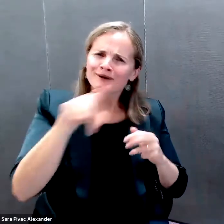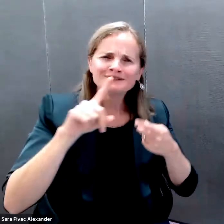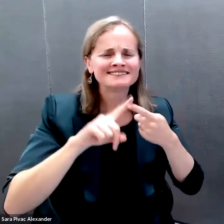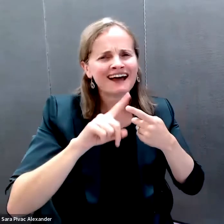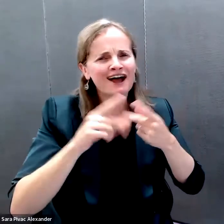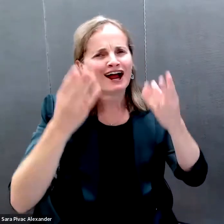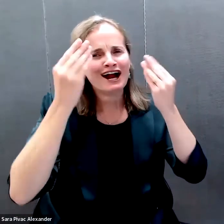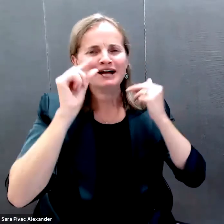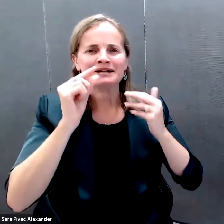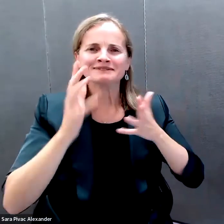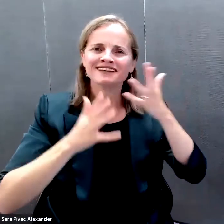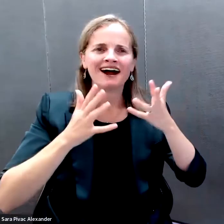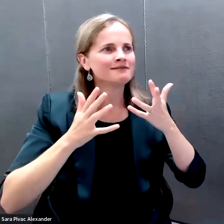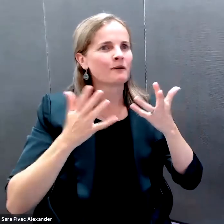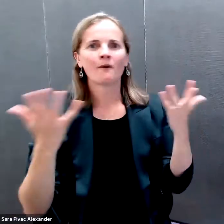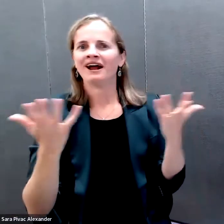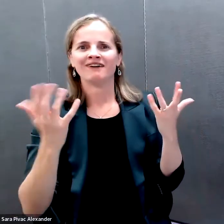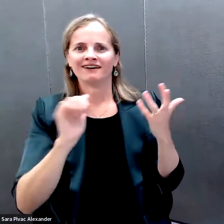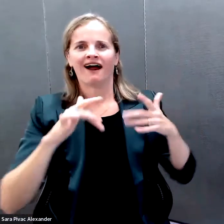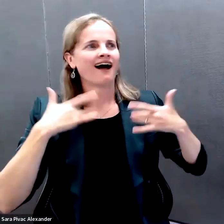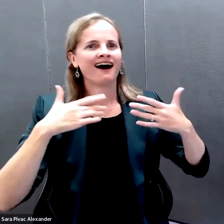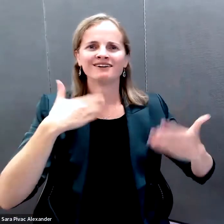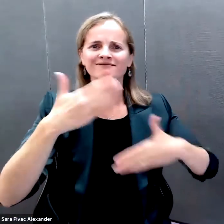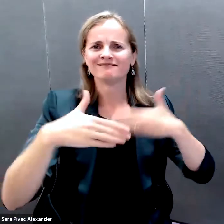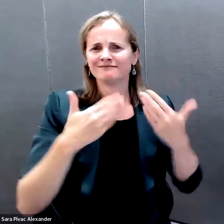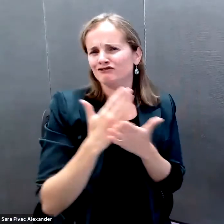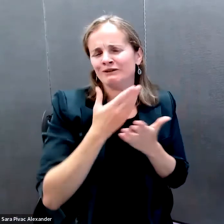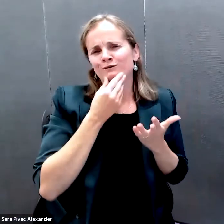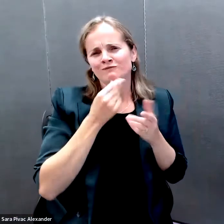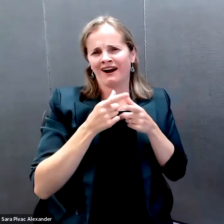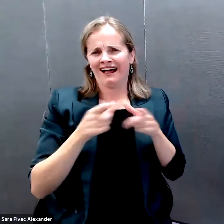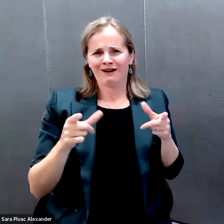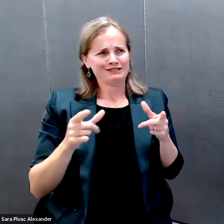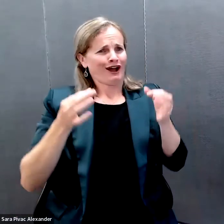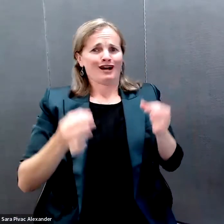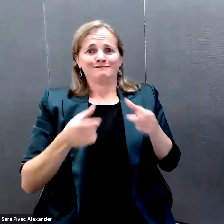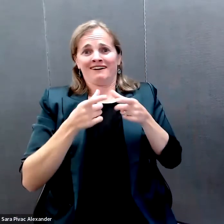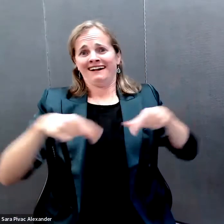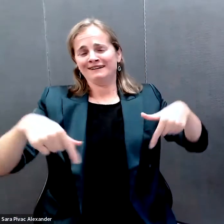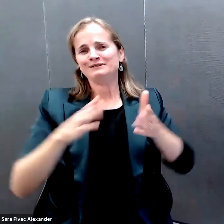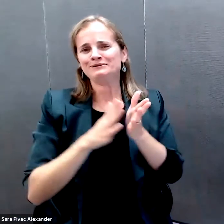and I hope that you will go on to learn a few more signs and maybe you'll have a chance in your life to use them